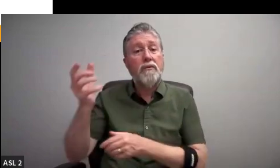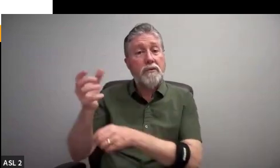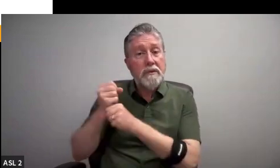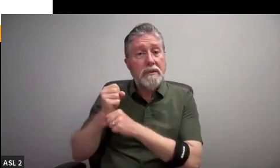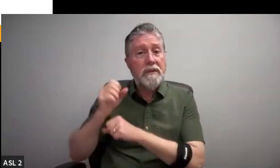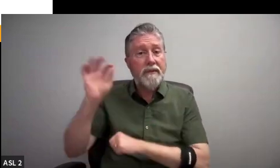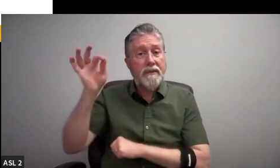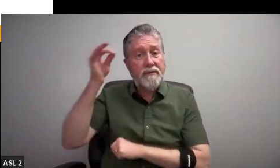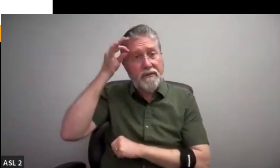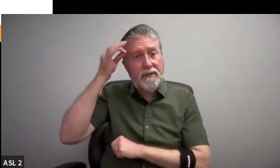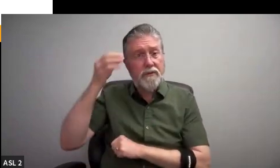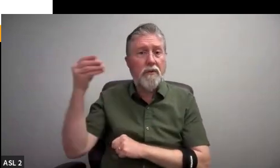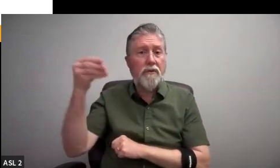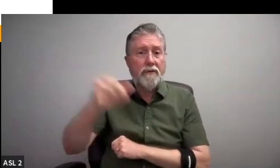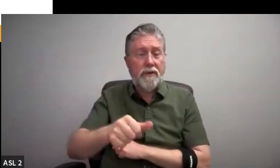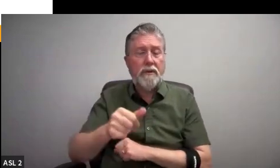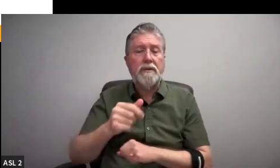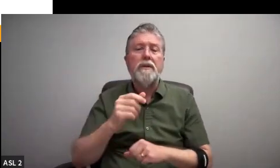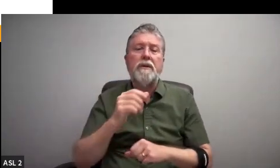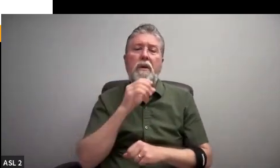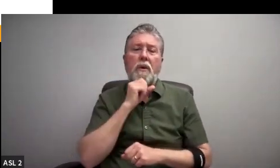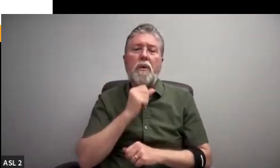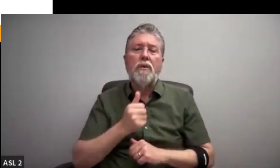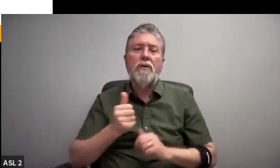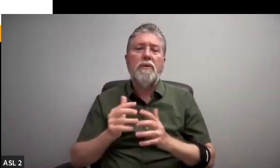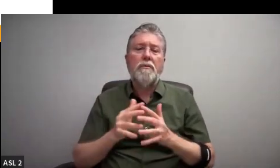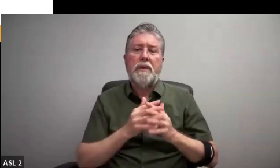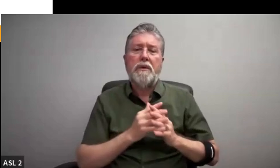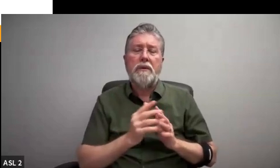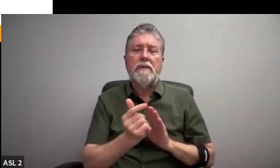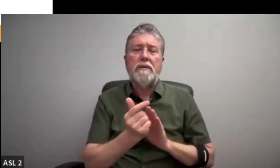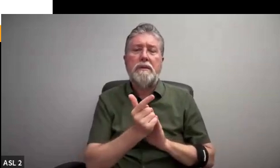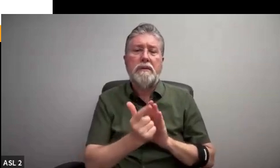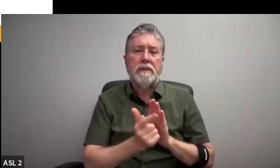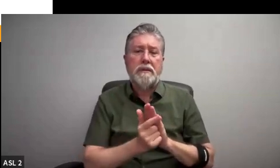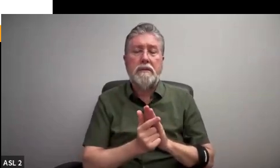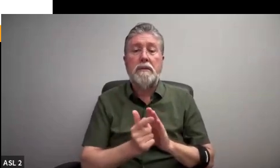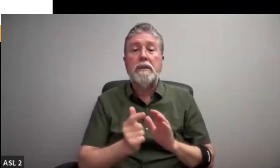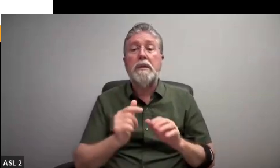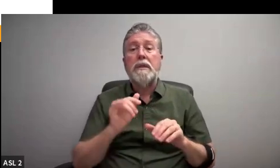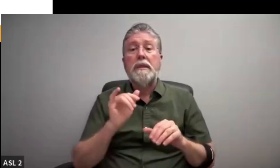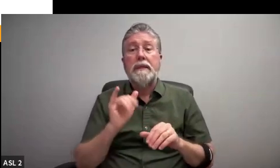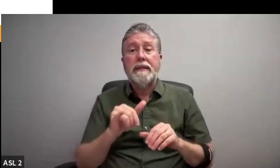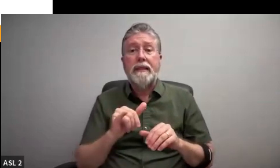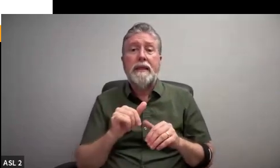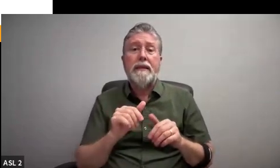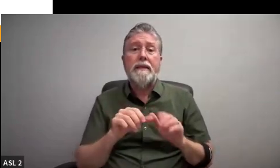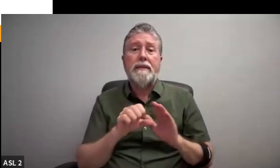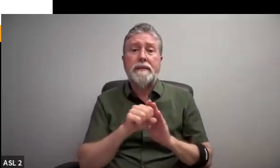Americans Act. The state plan development process also serves as a key tool for the state to lay